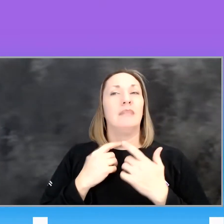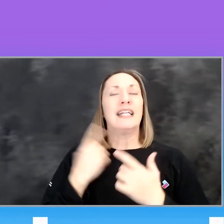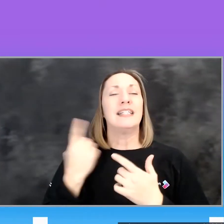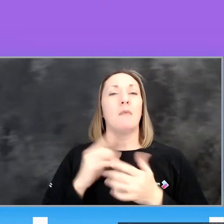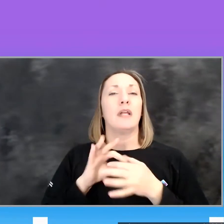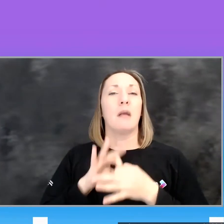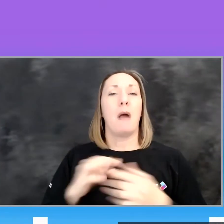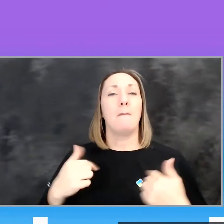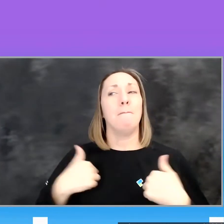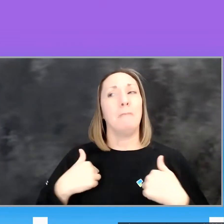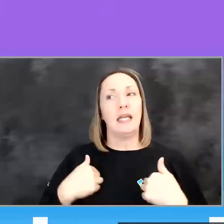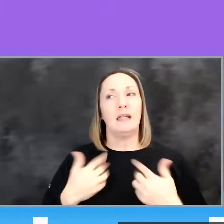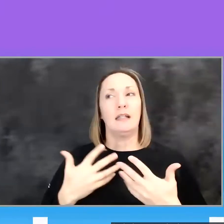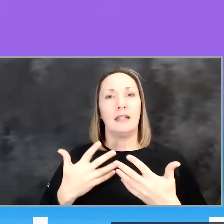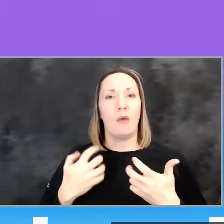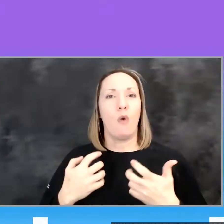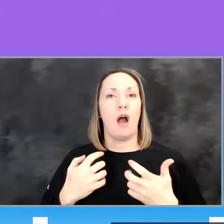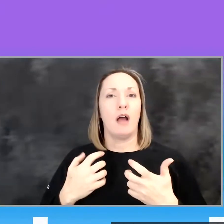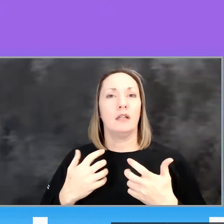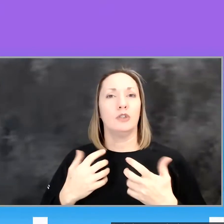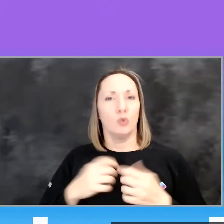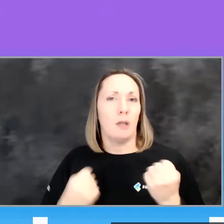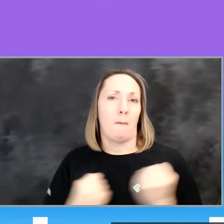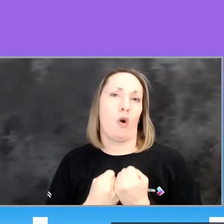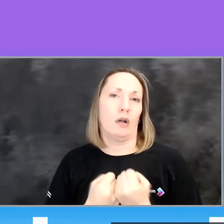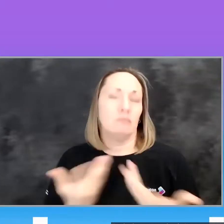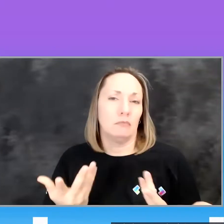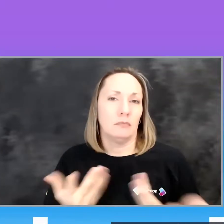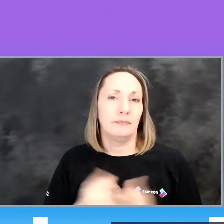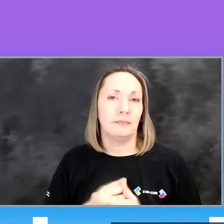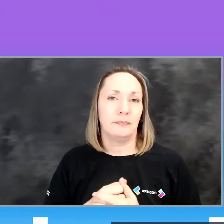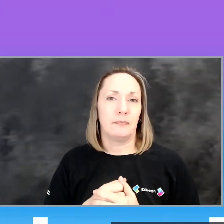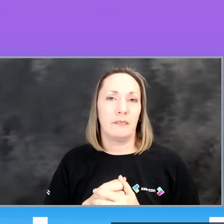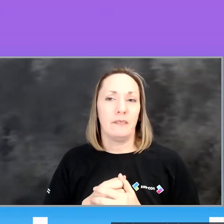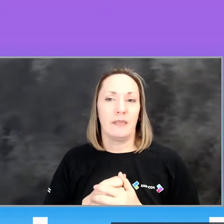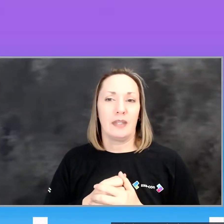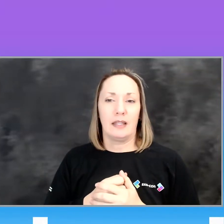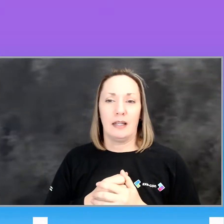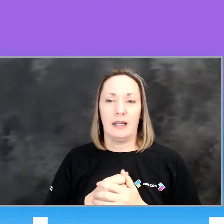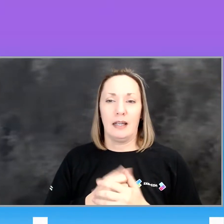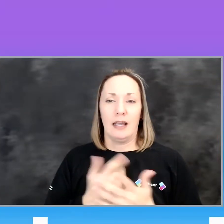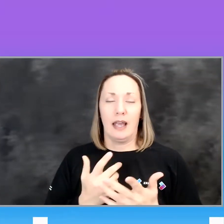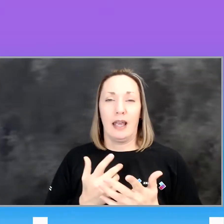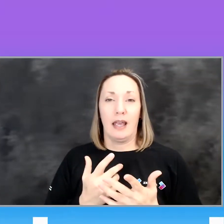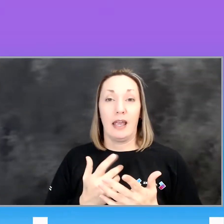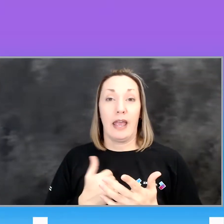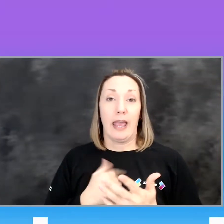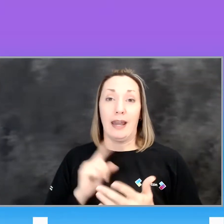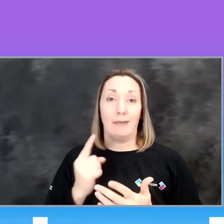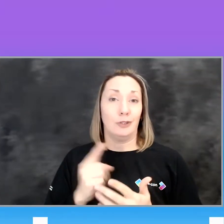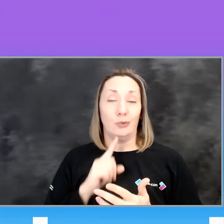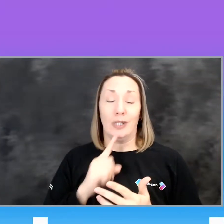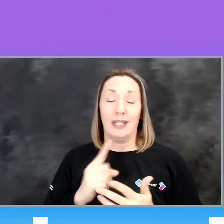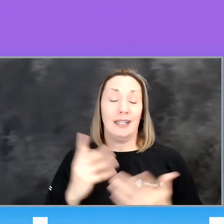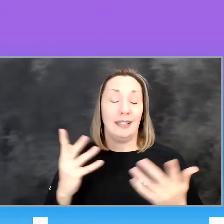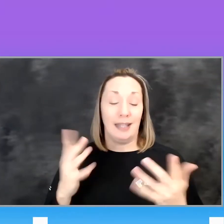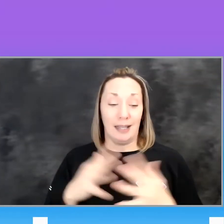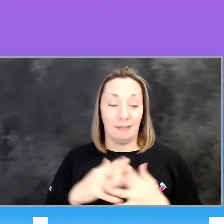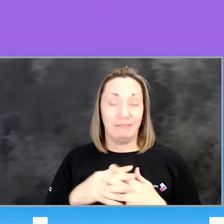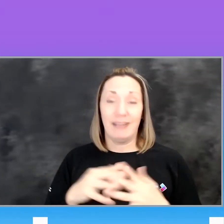about me that they really wanted to support. And, and, and I'm